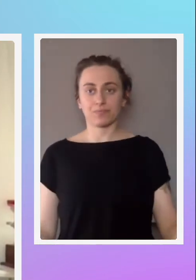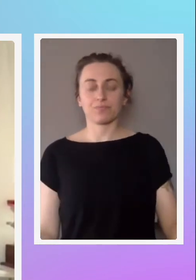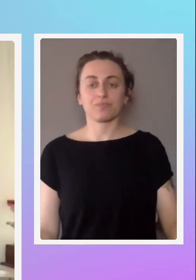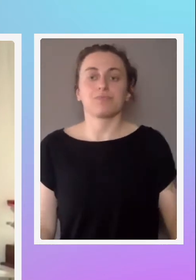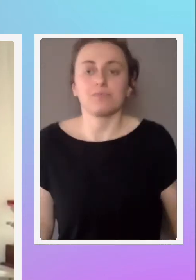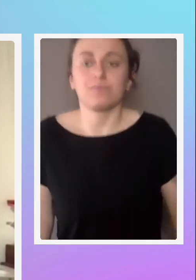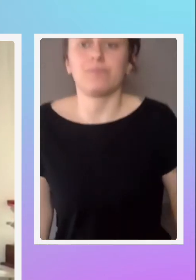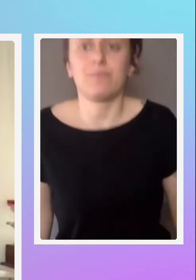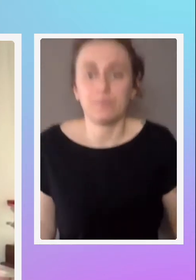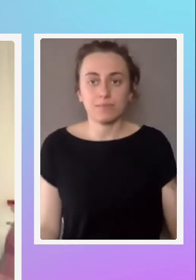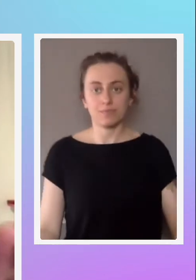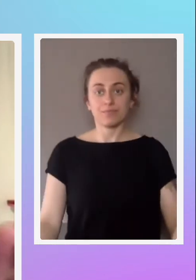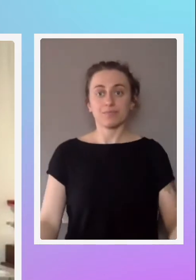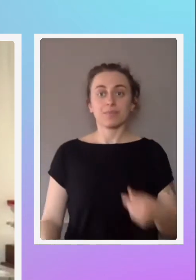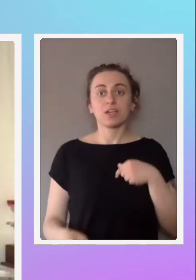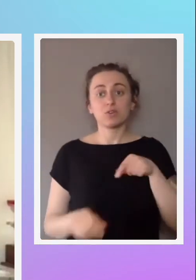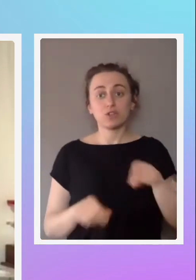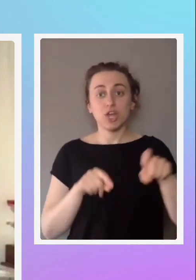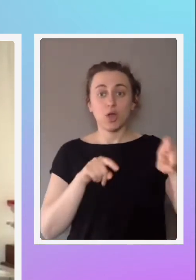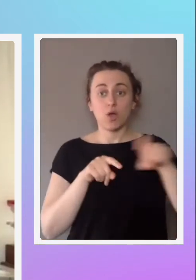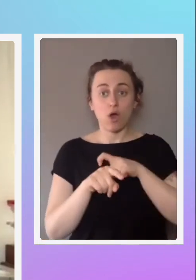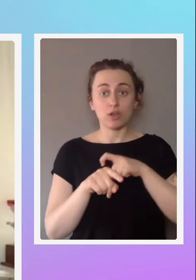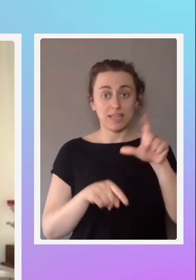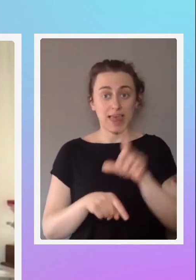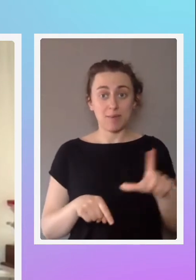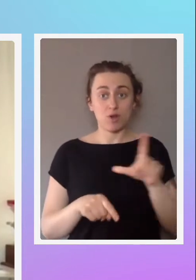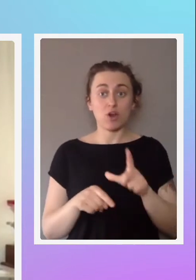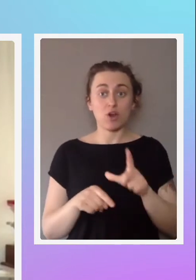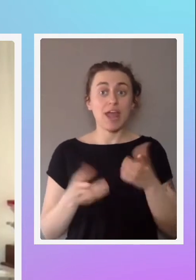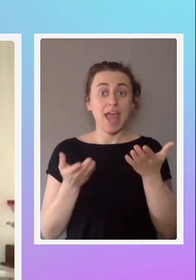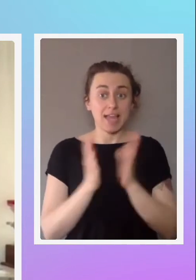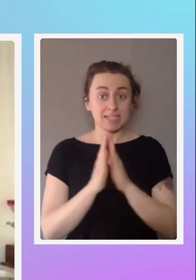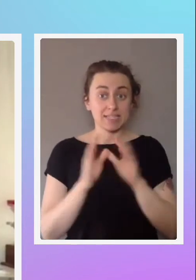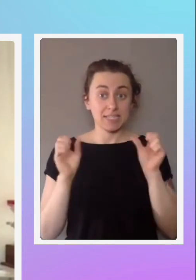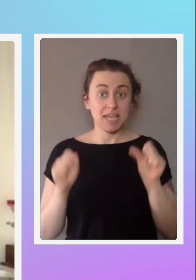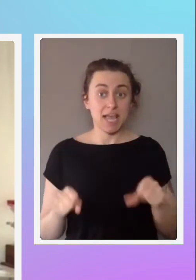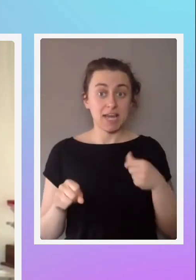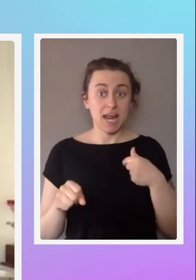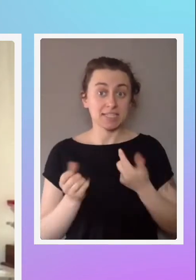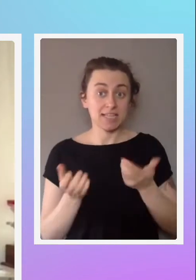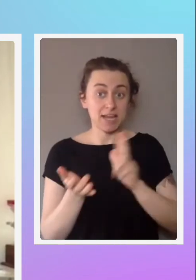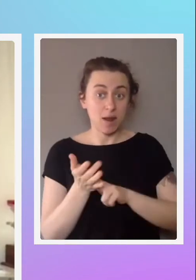"can I sign up for recorded books for the blind?" And they say of course, no problem